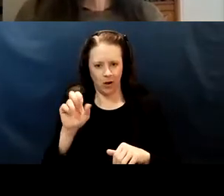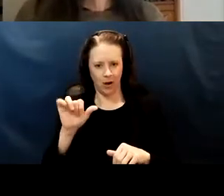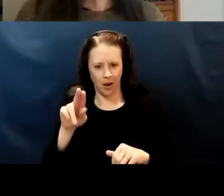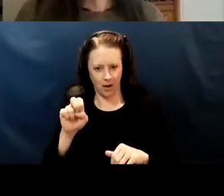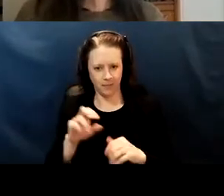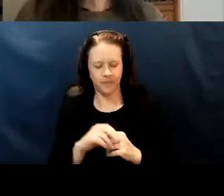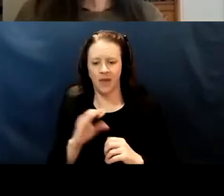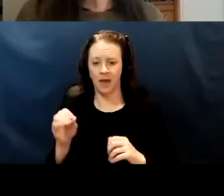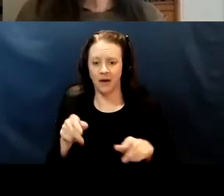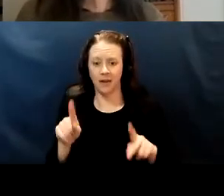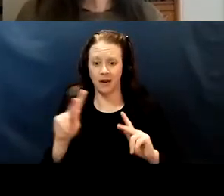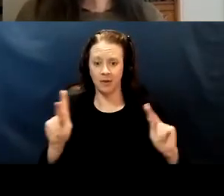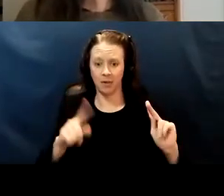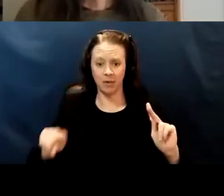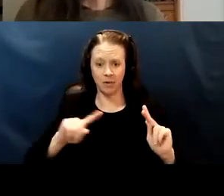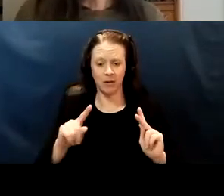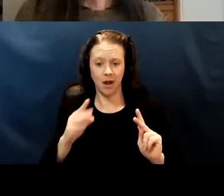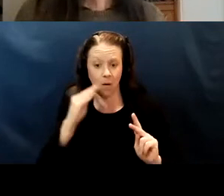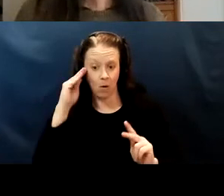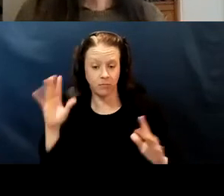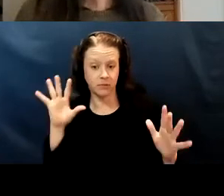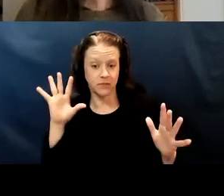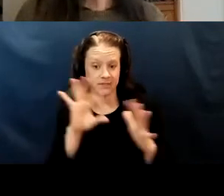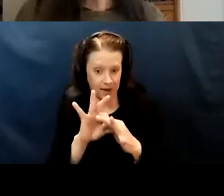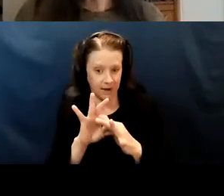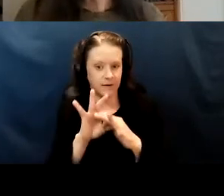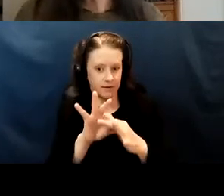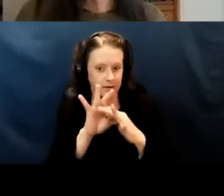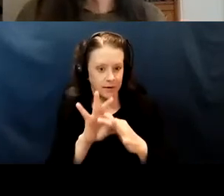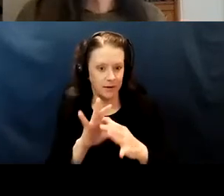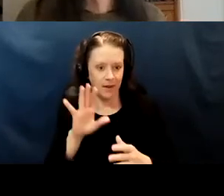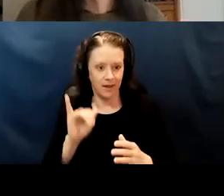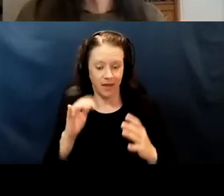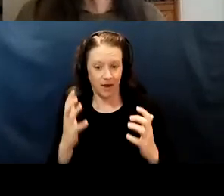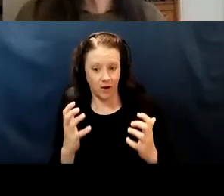at home to stay connected, this audience, people with memory